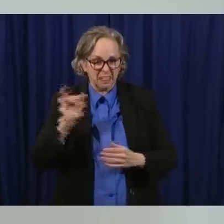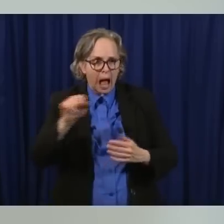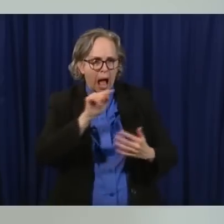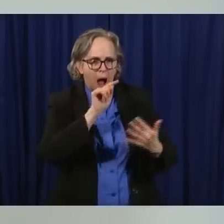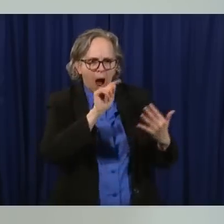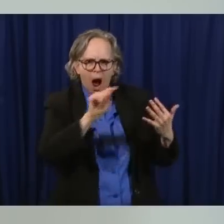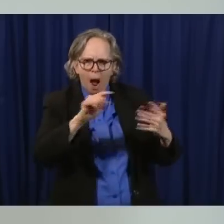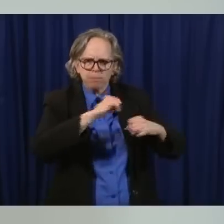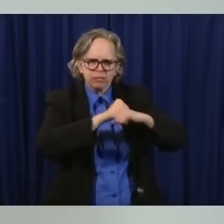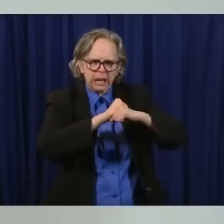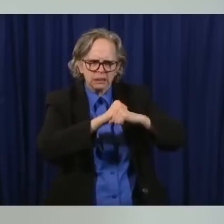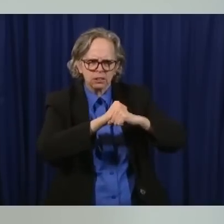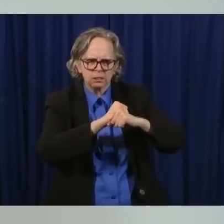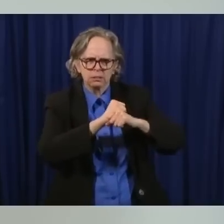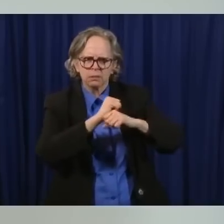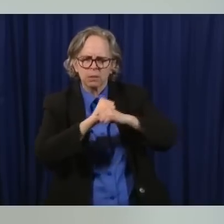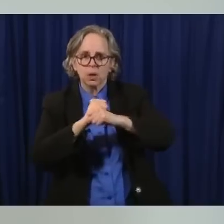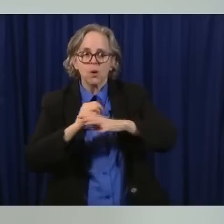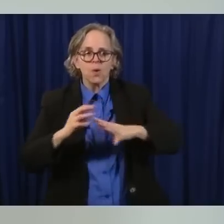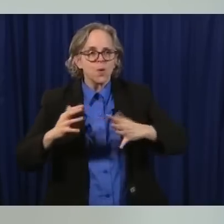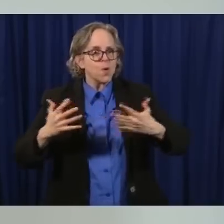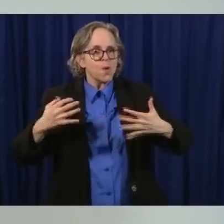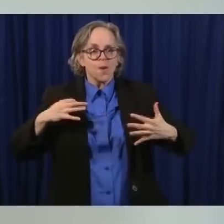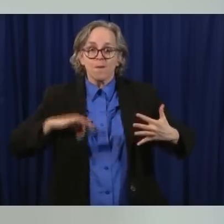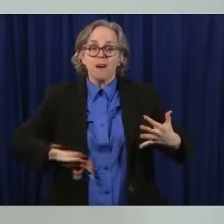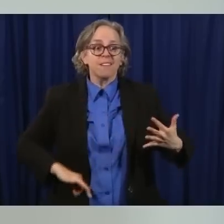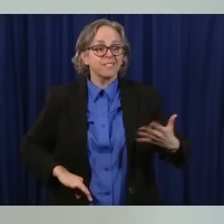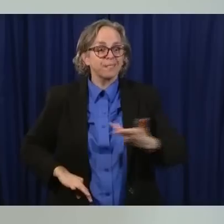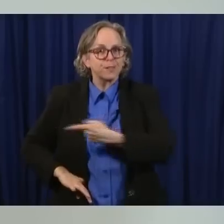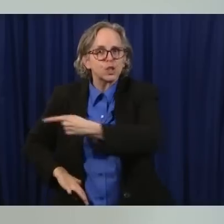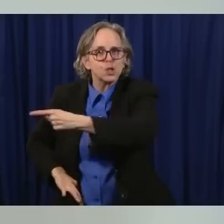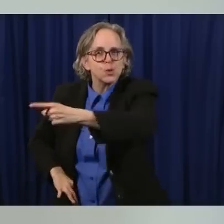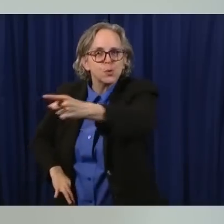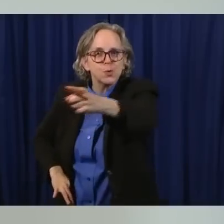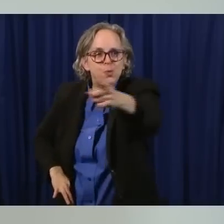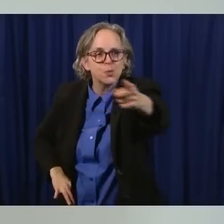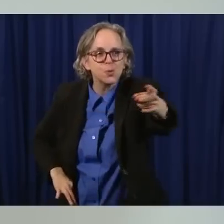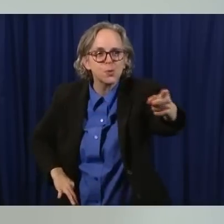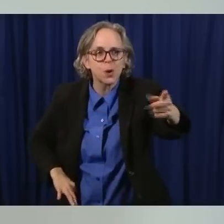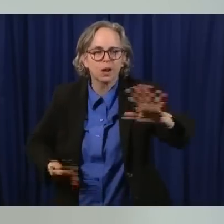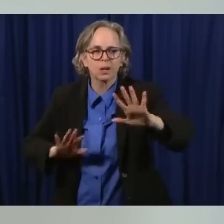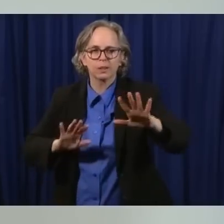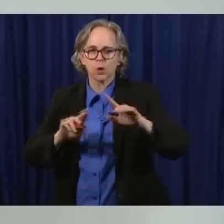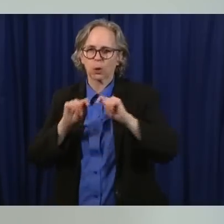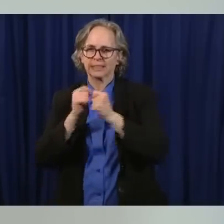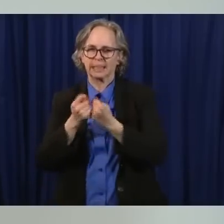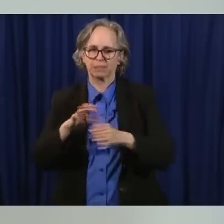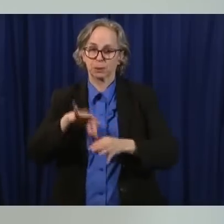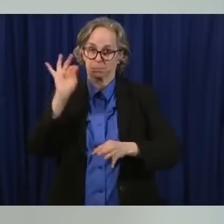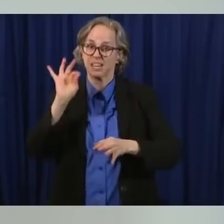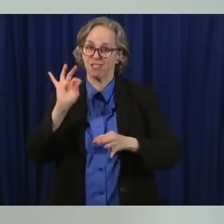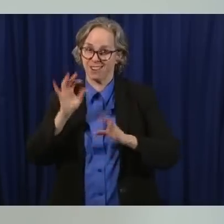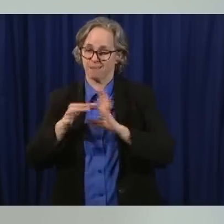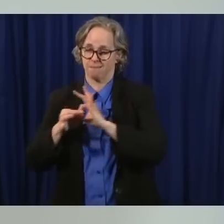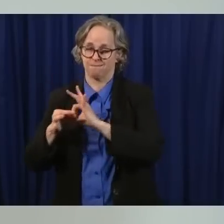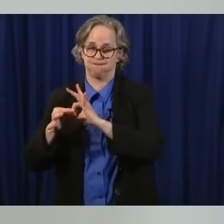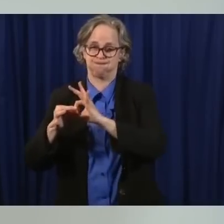BECAUSE WE DID NOT GET OVERWHELMED BY THE CORONAVIRUS. THOSE PROTECTIONS AND TO THE